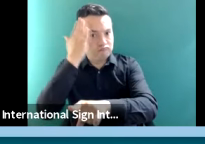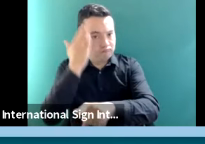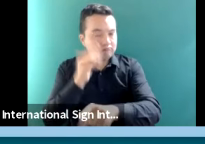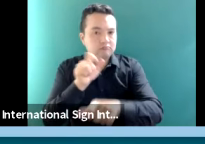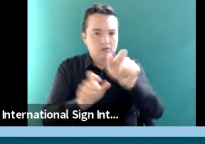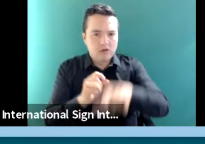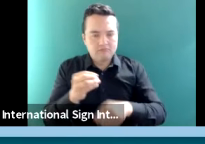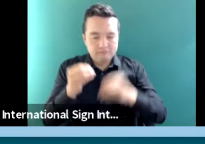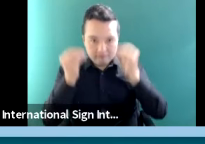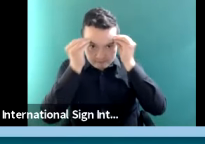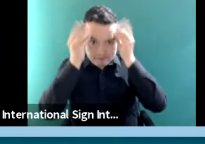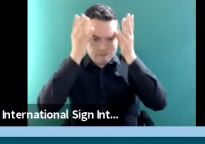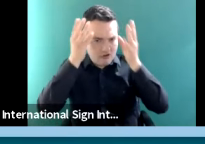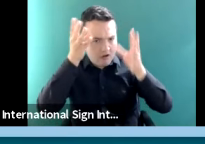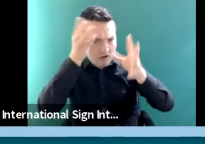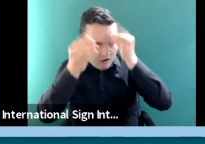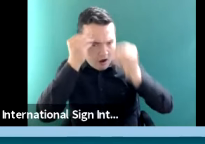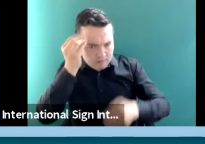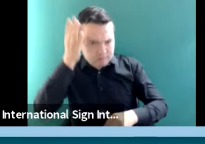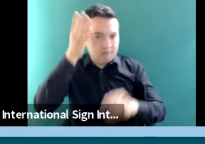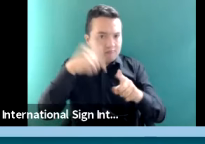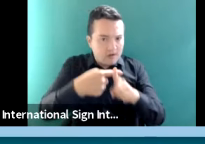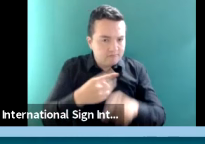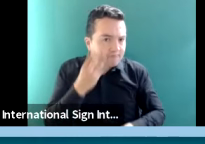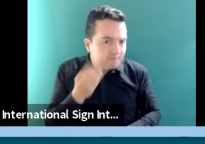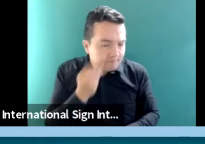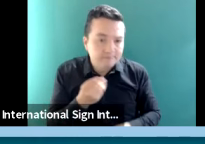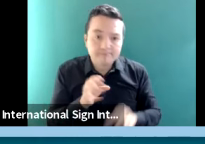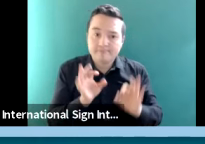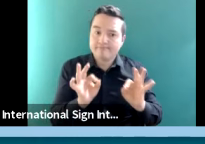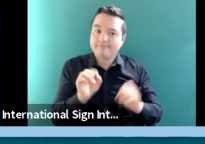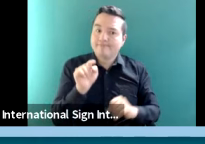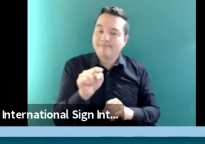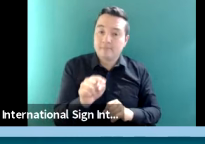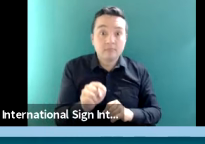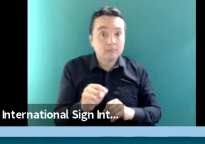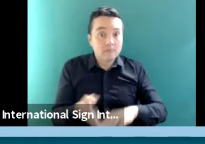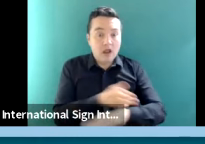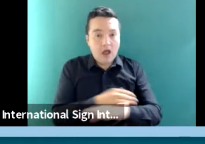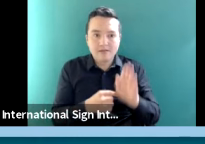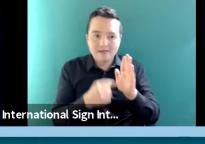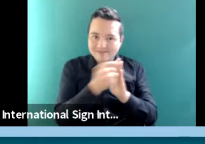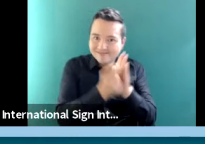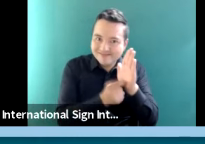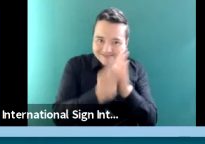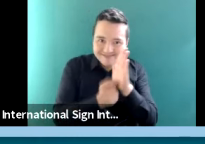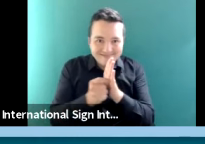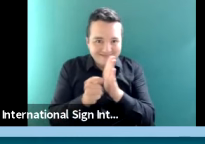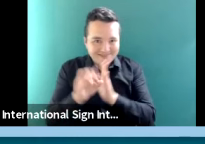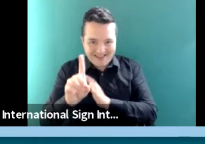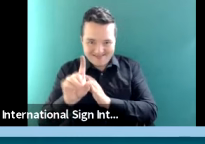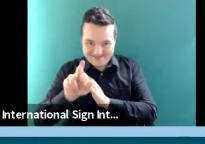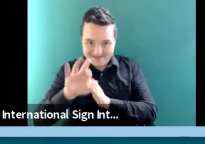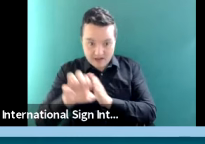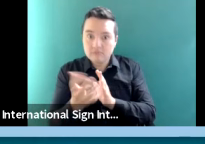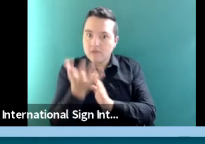It's an honor that today I will speak among these international expertise.